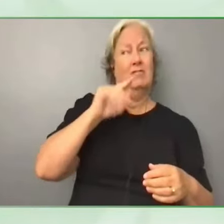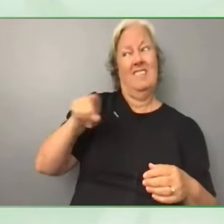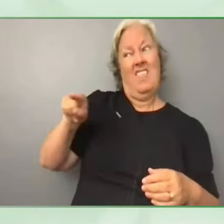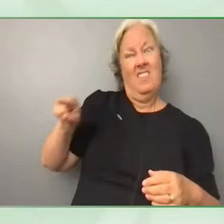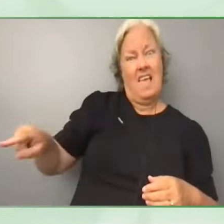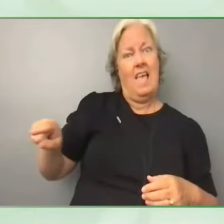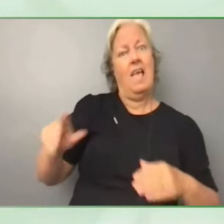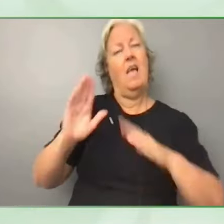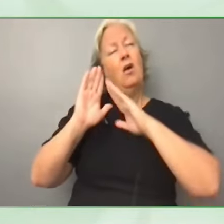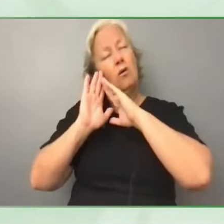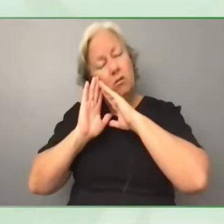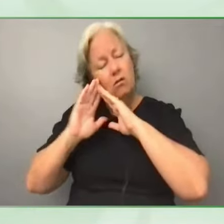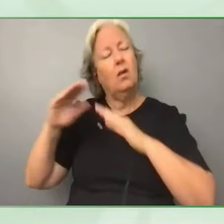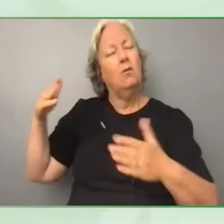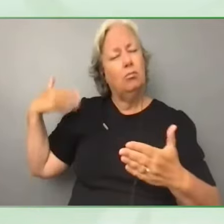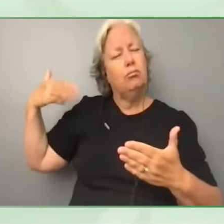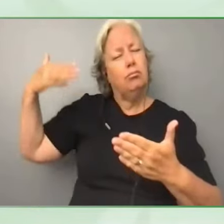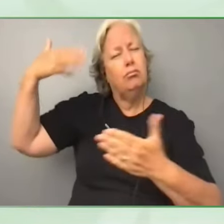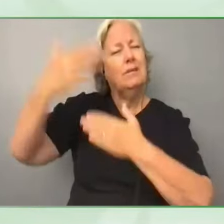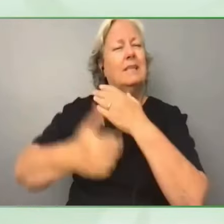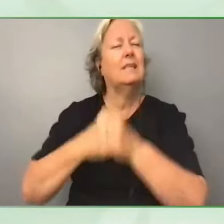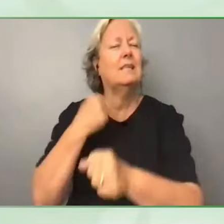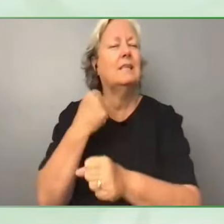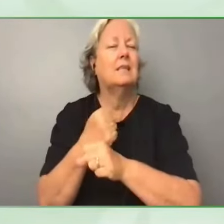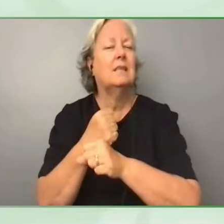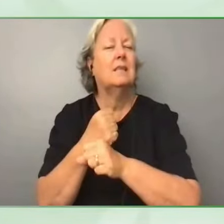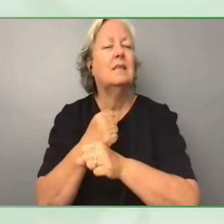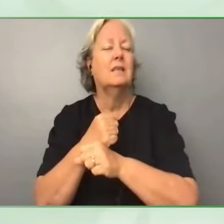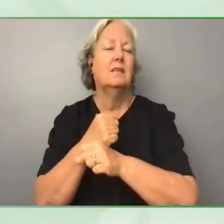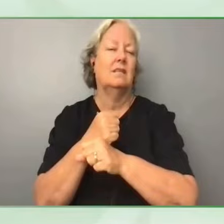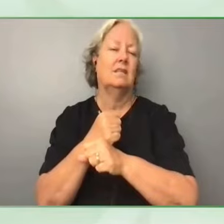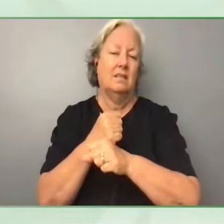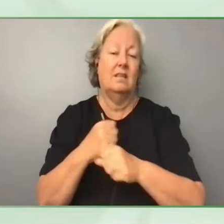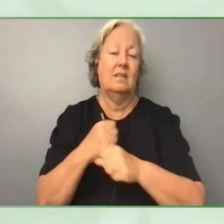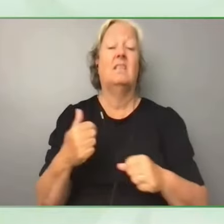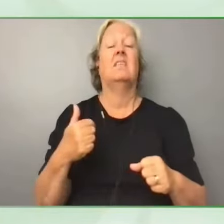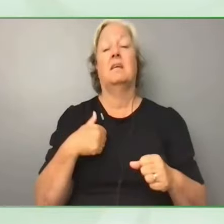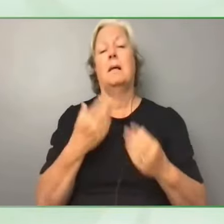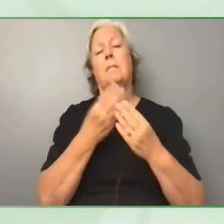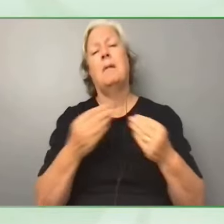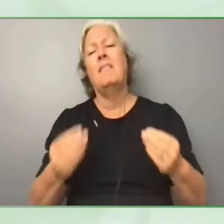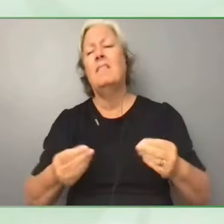So we do a lot of training to the community and also to the survivors